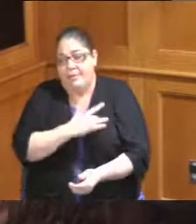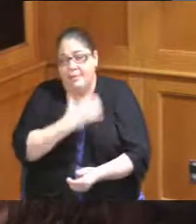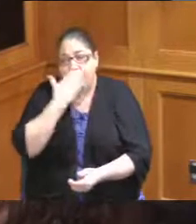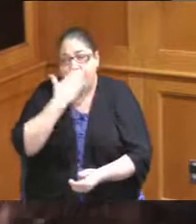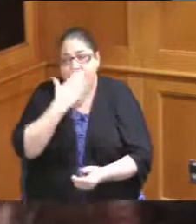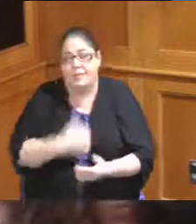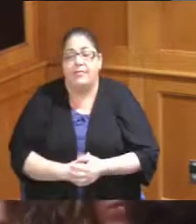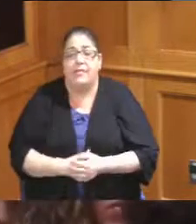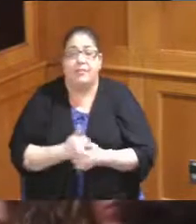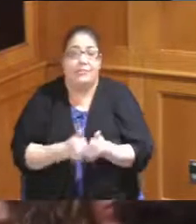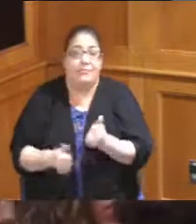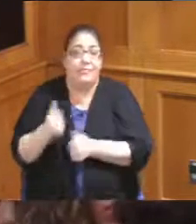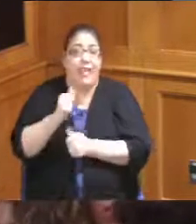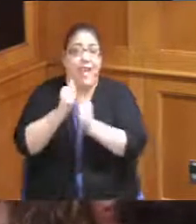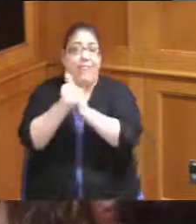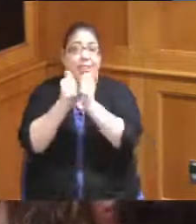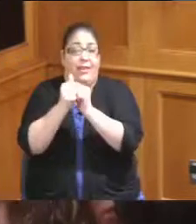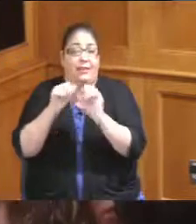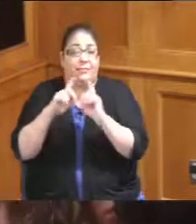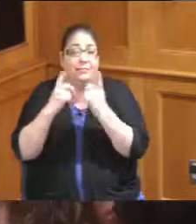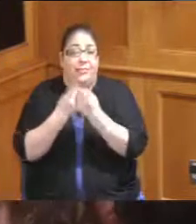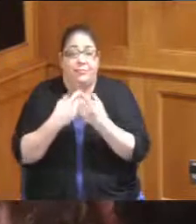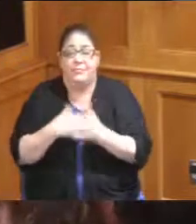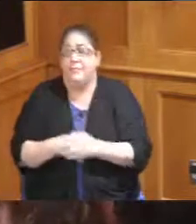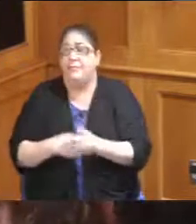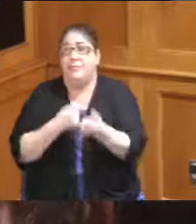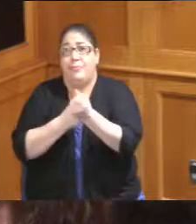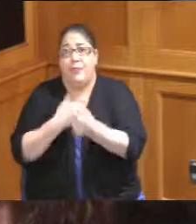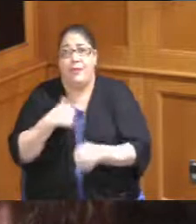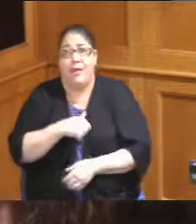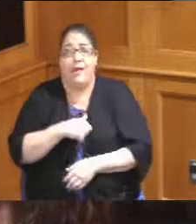Administration our athletic Administration our supporters I can't I could go on and